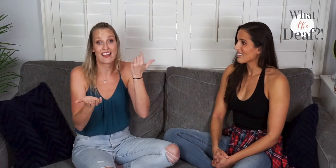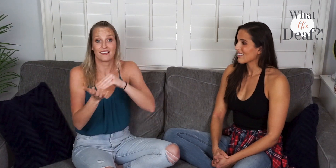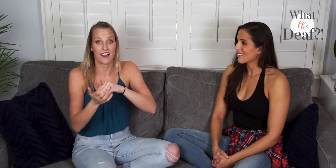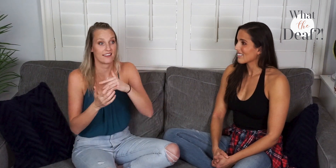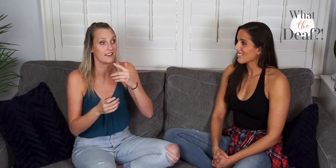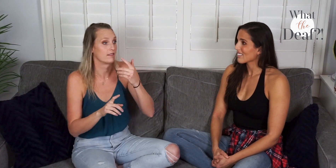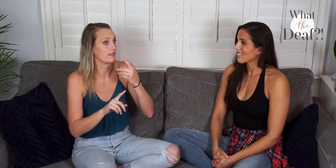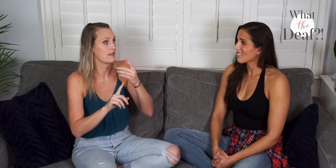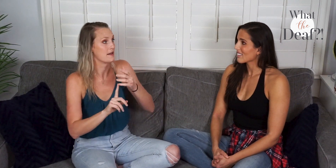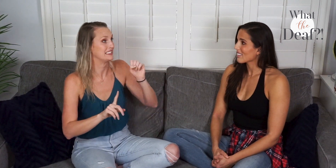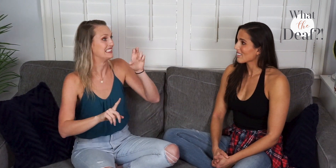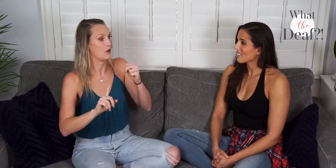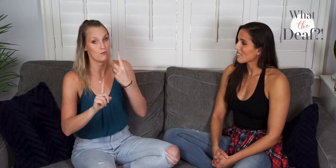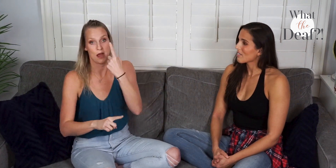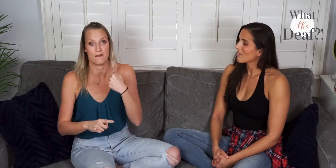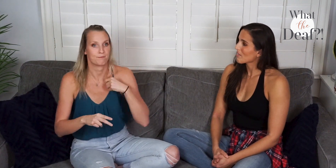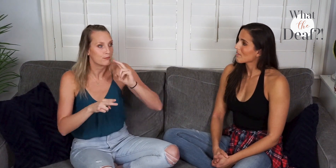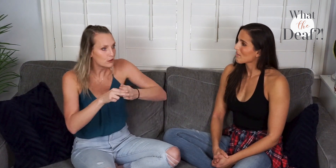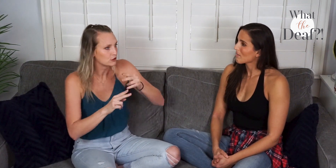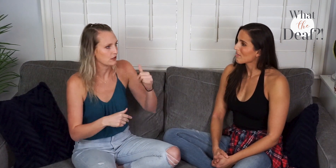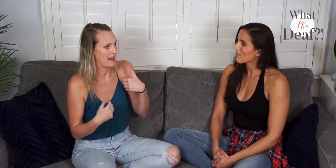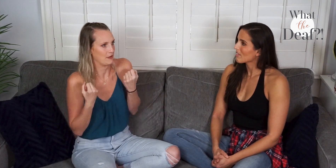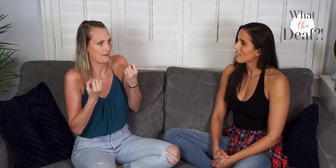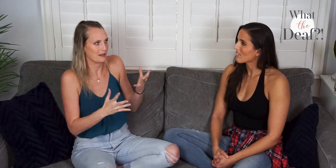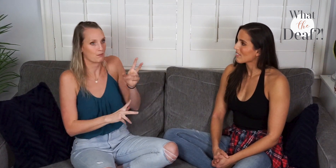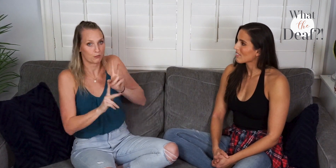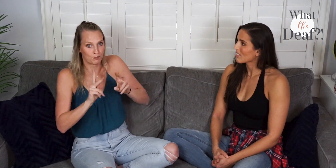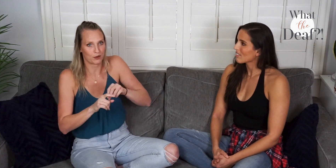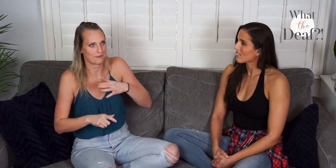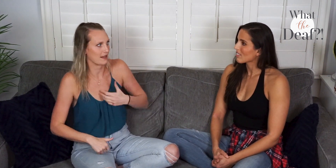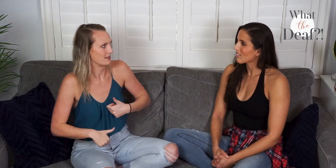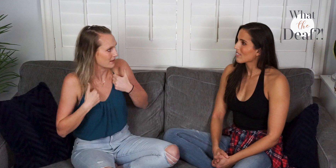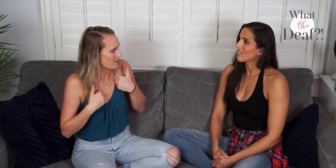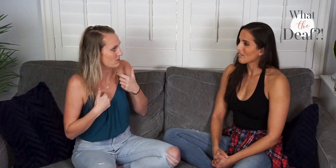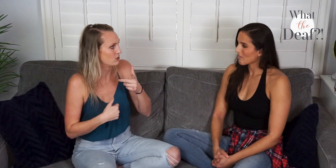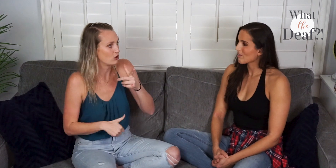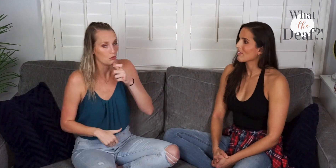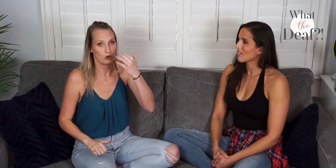And again, even back in season one, I mentioned how many people I have in my life